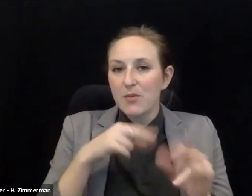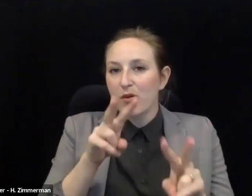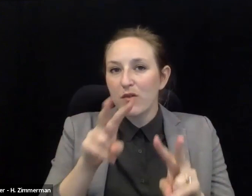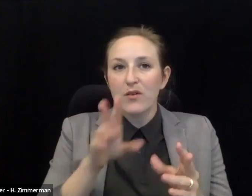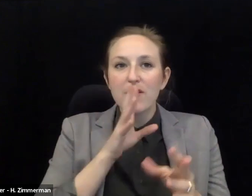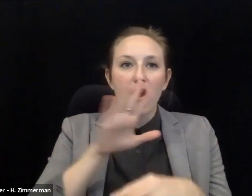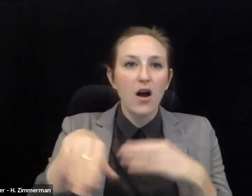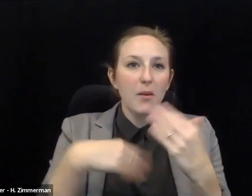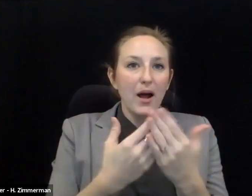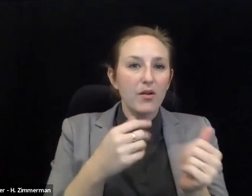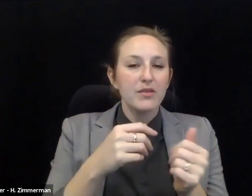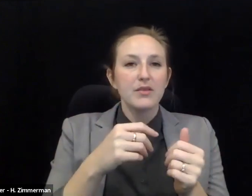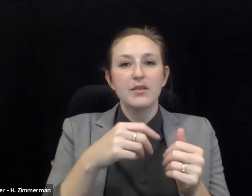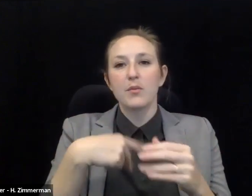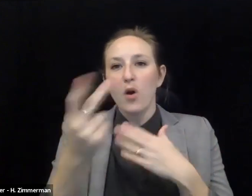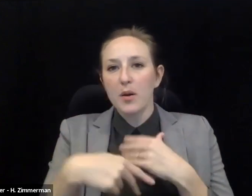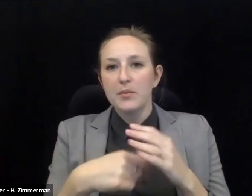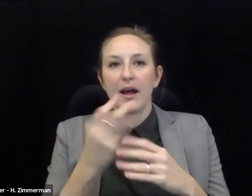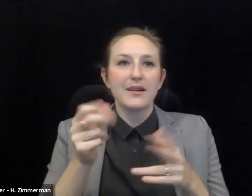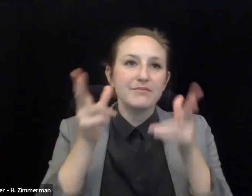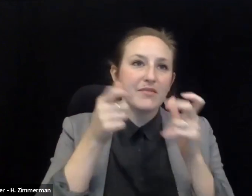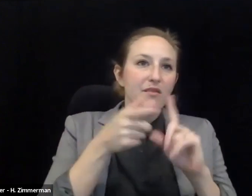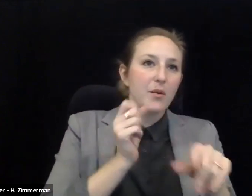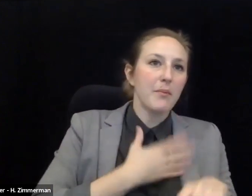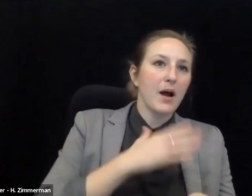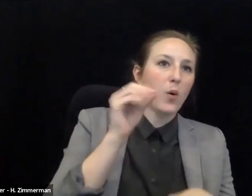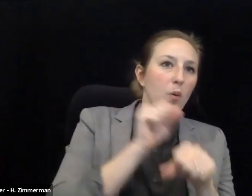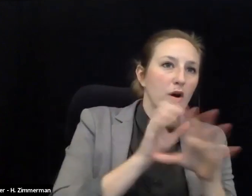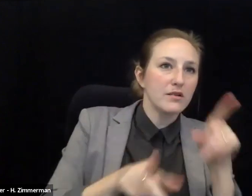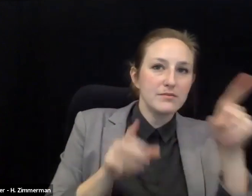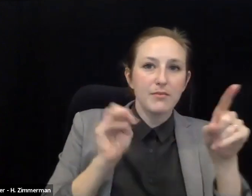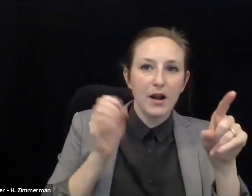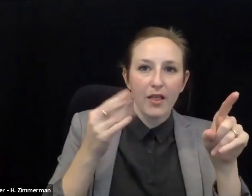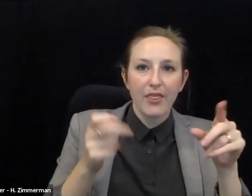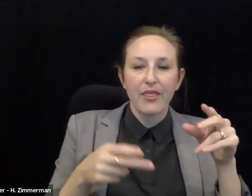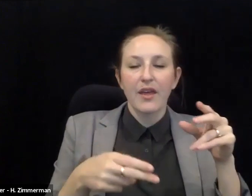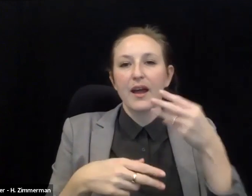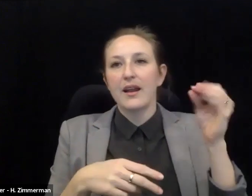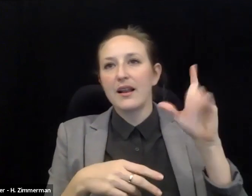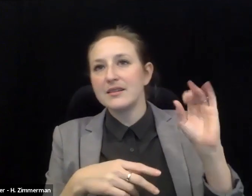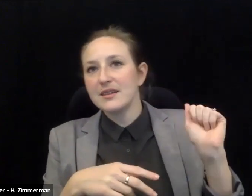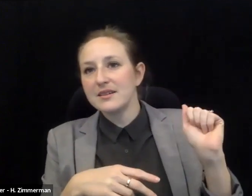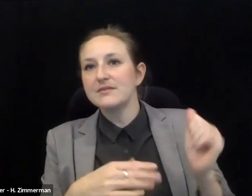hearing from Meredith, and Lisa. Justin Harford: Thank you, Becca, and let's hear from Lisa George.